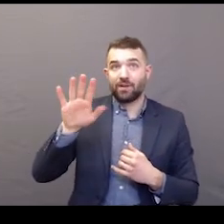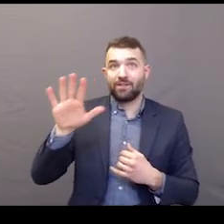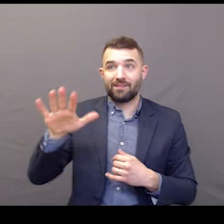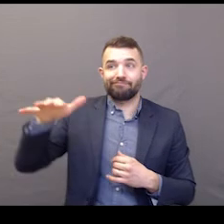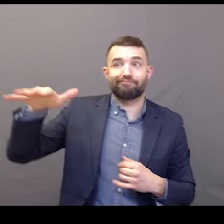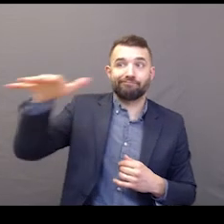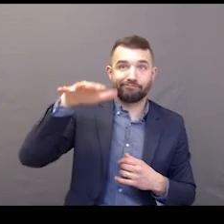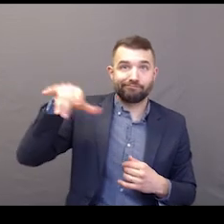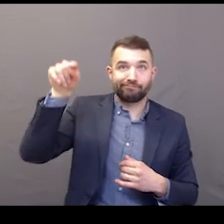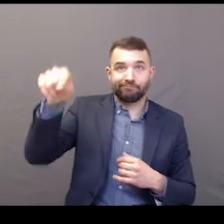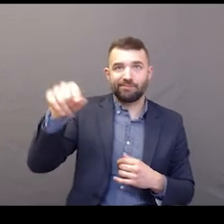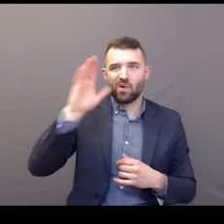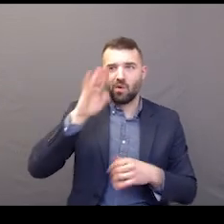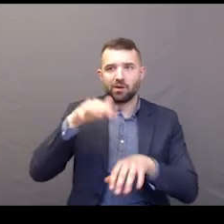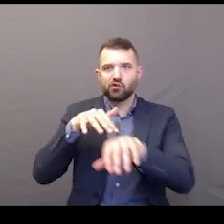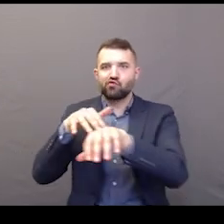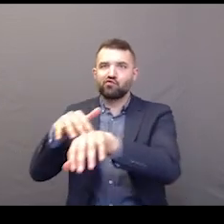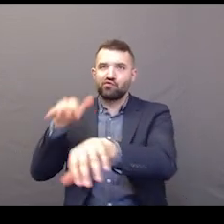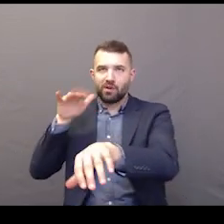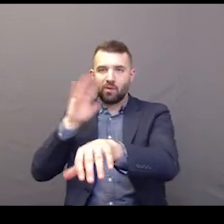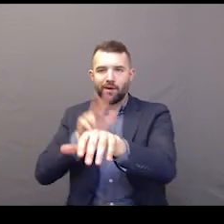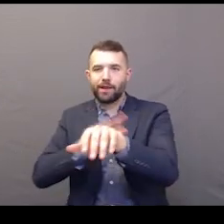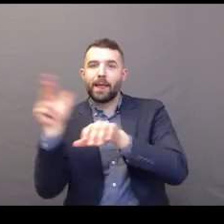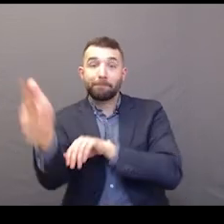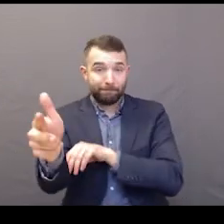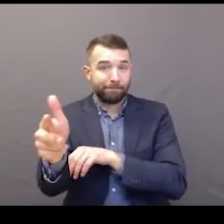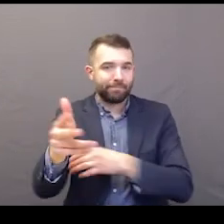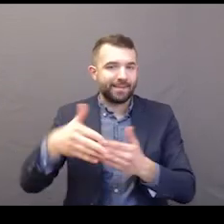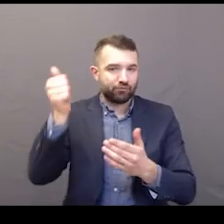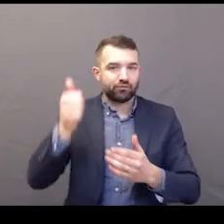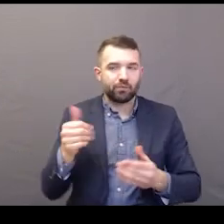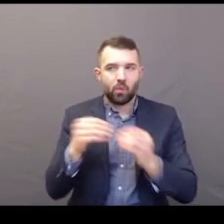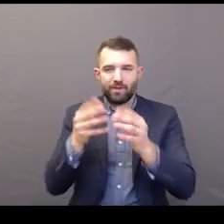the congestion they currently experience on I-5 with faster and more reliable service.